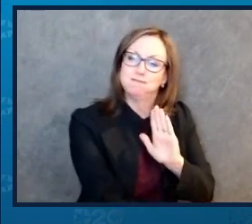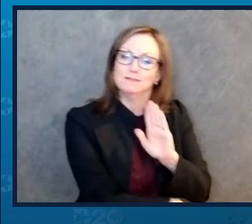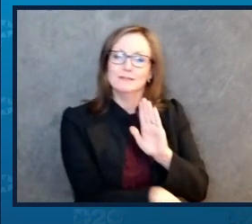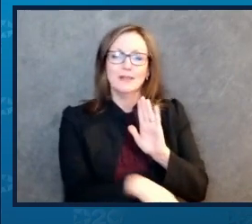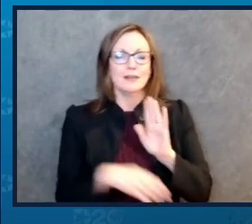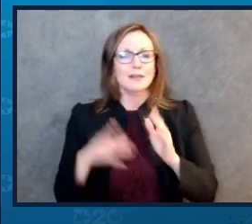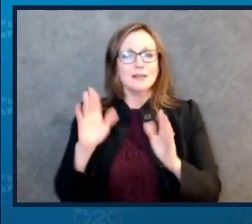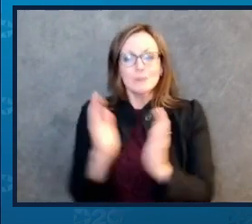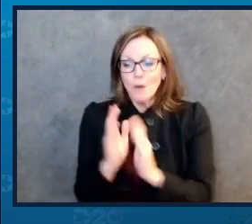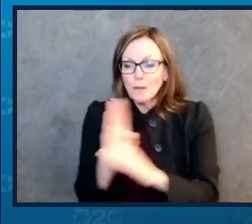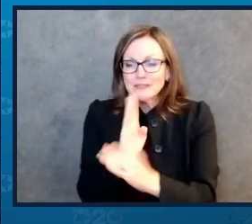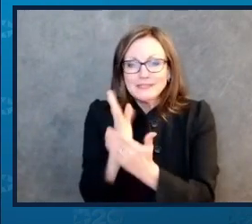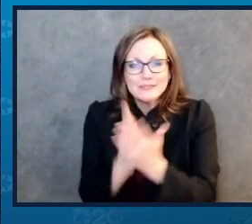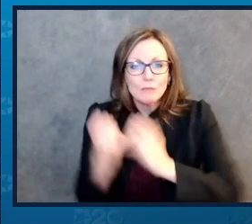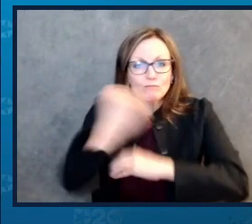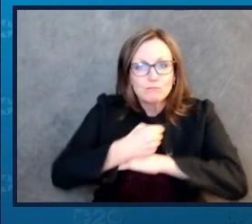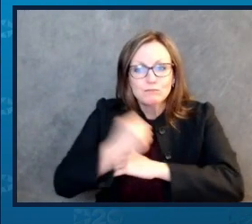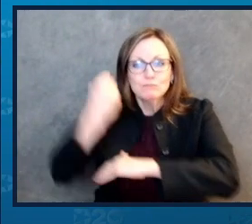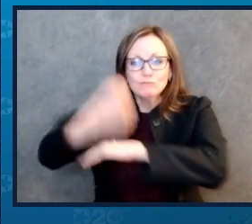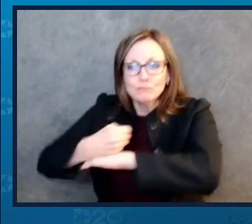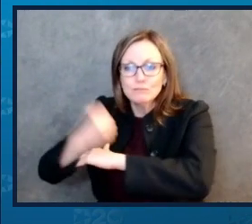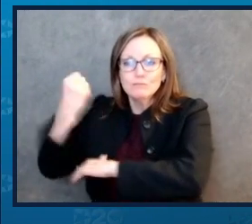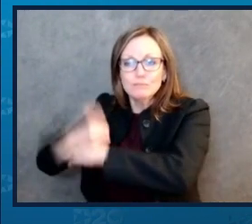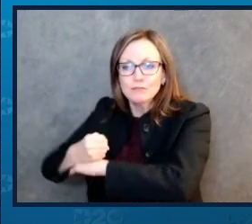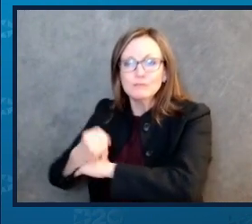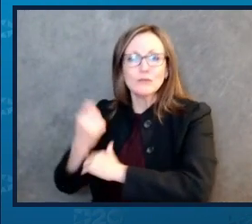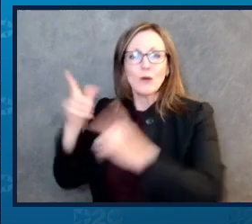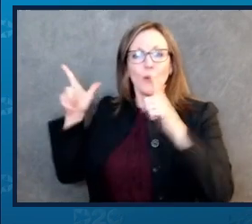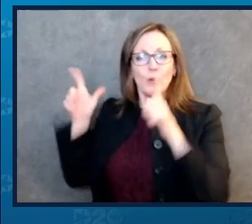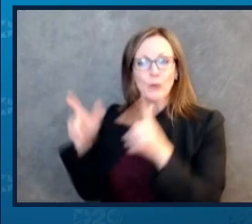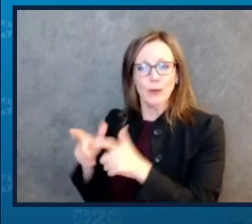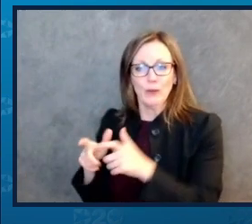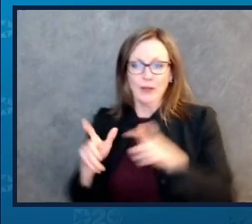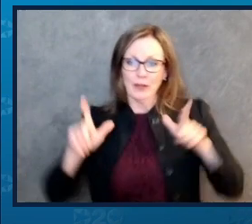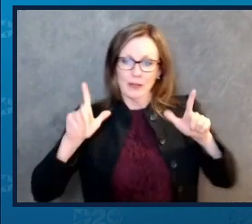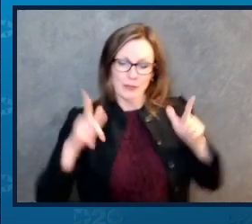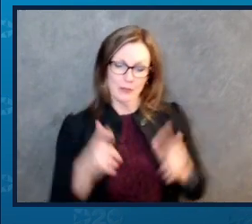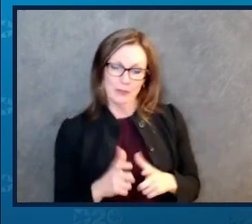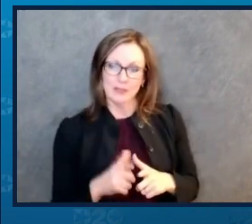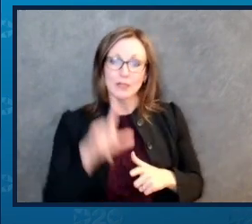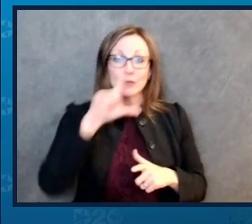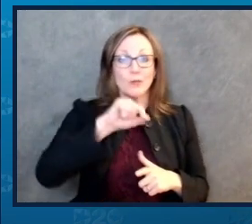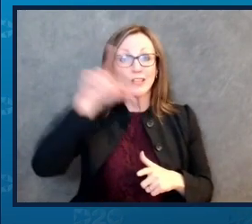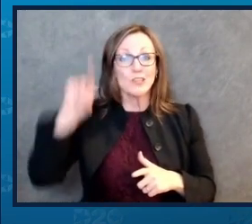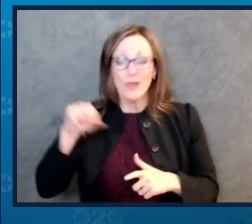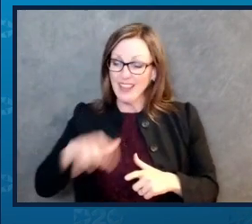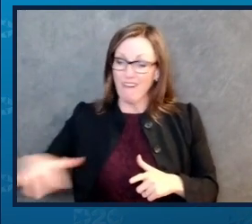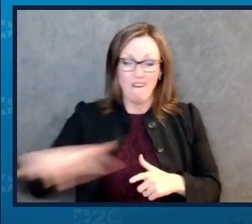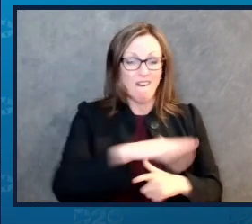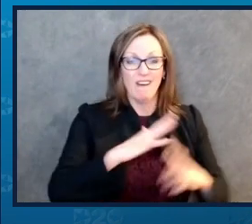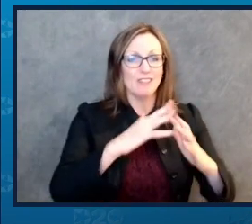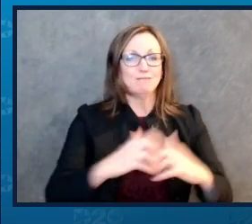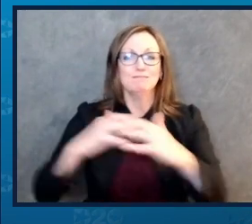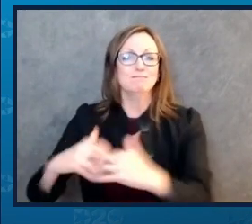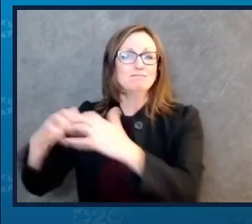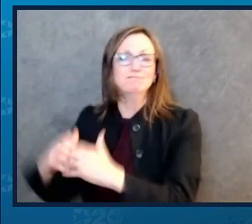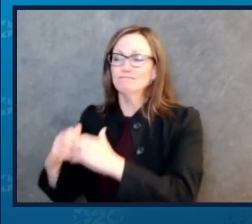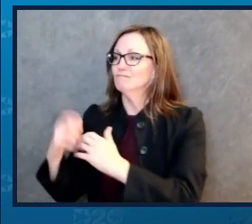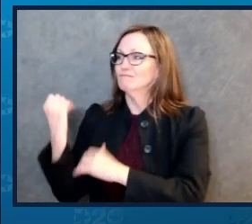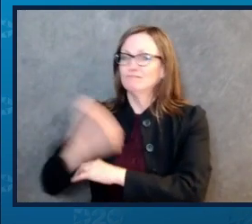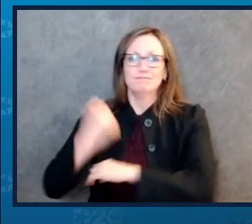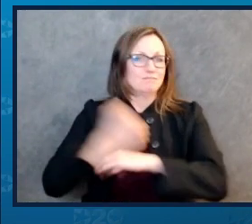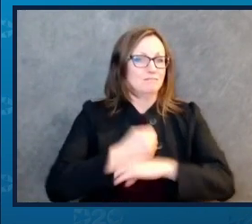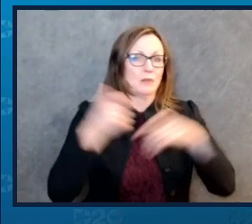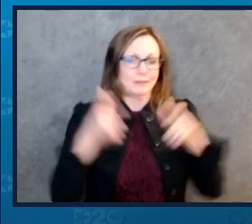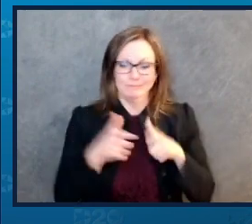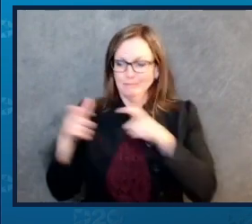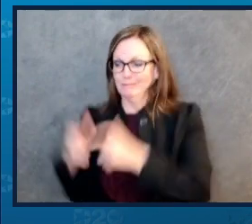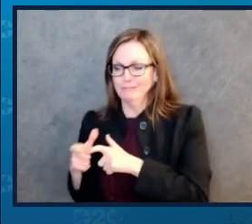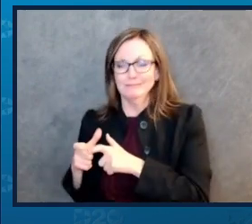WE ARE GOING TO LOSE 20 TO 3%